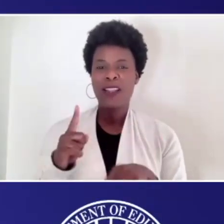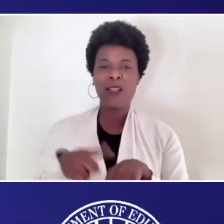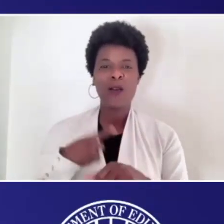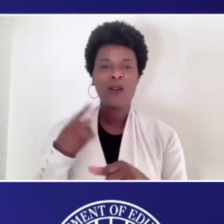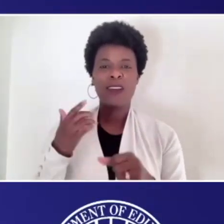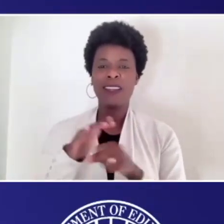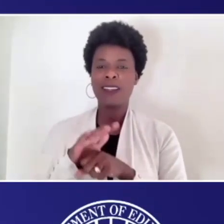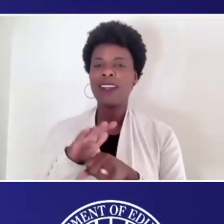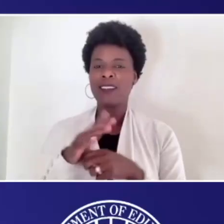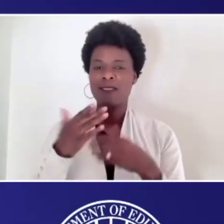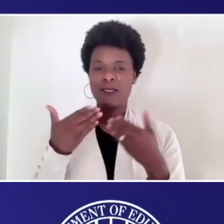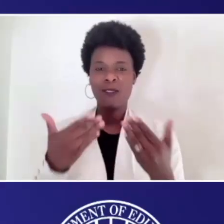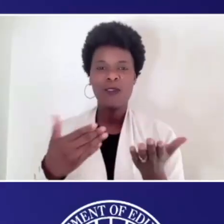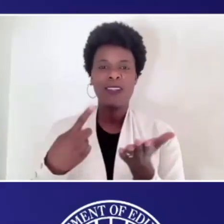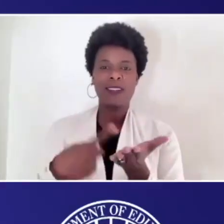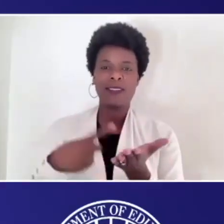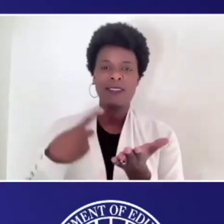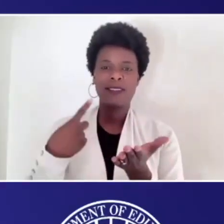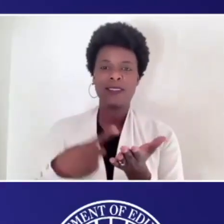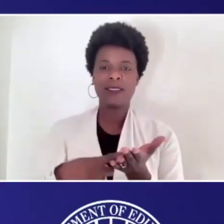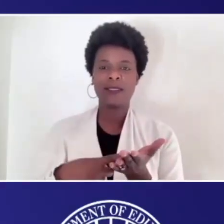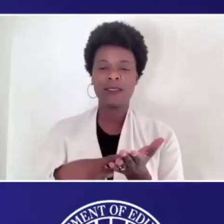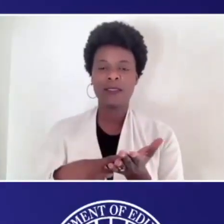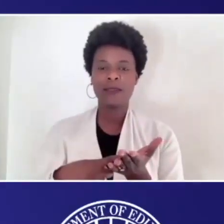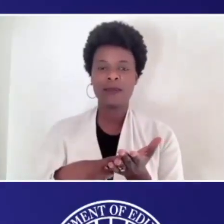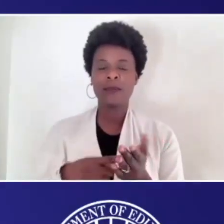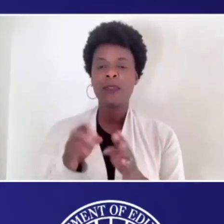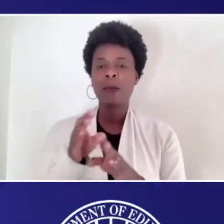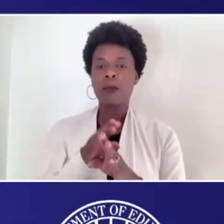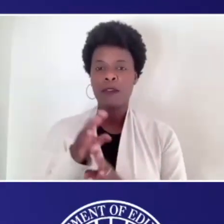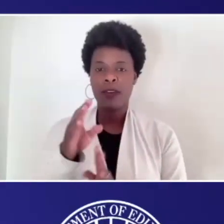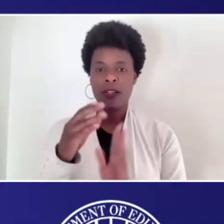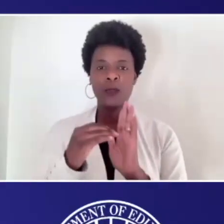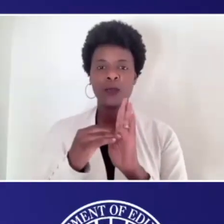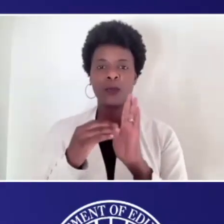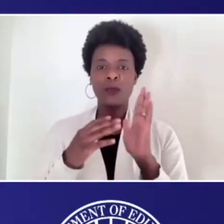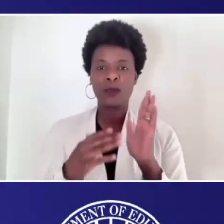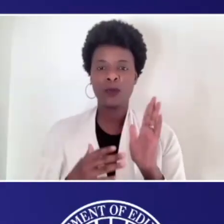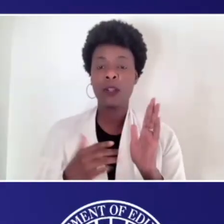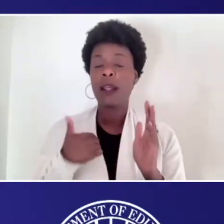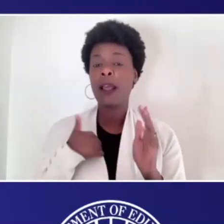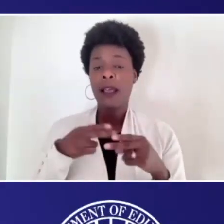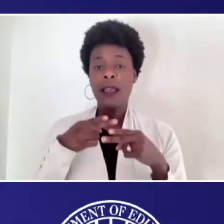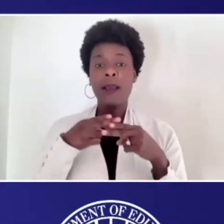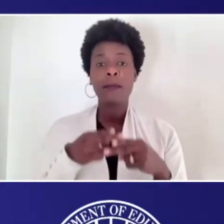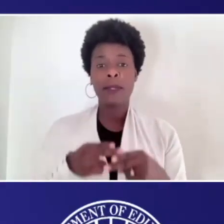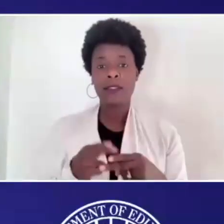talk about the professional student. As I mentioned early on when we were